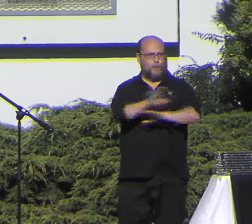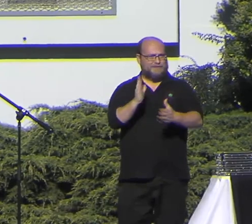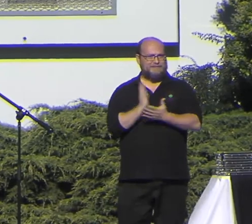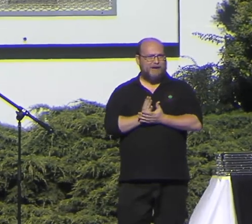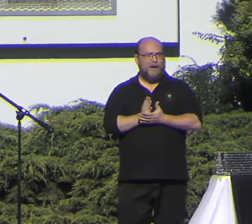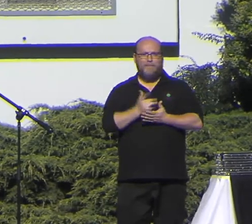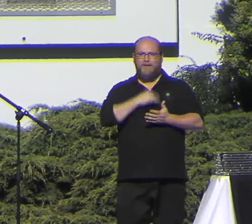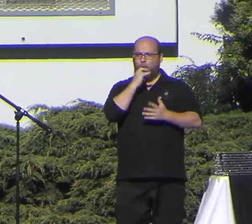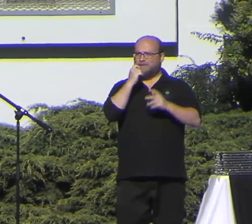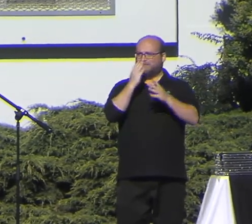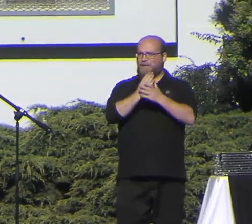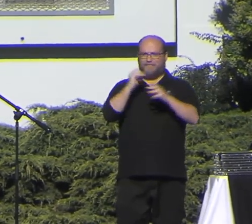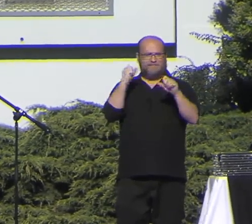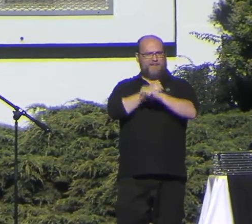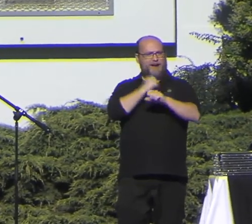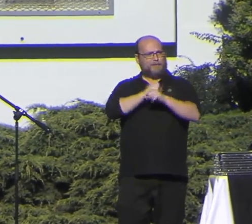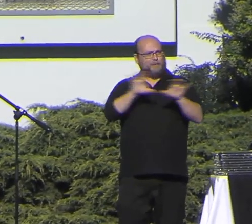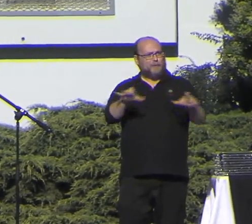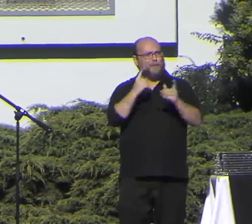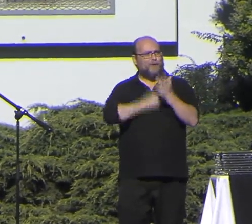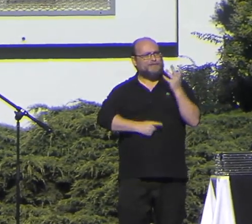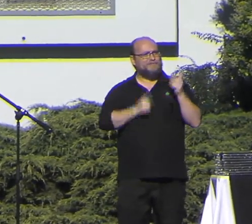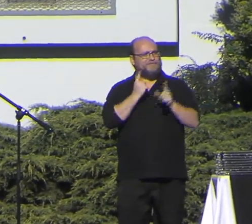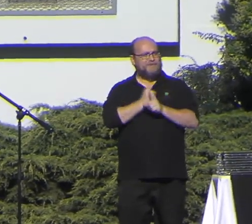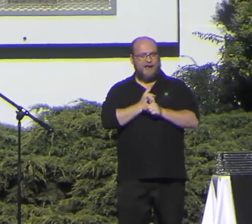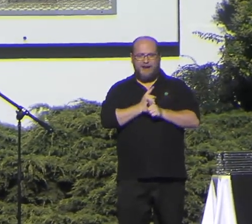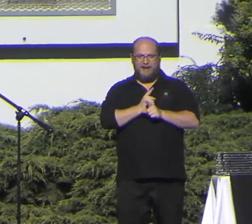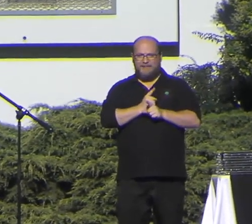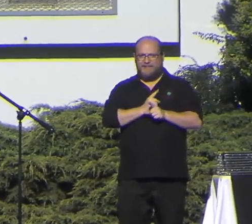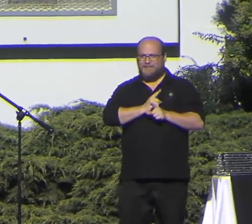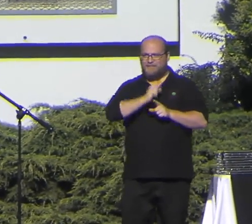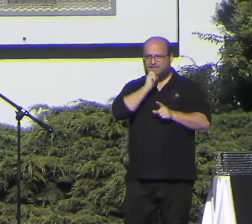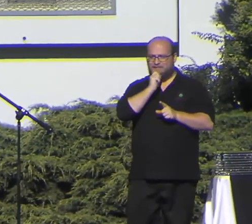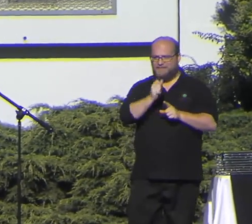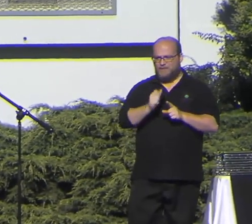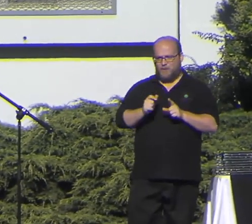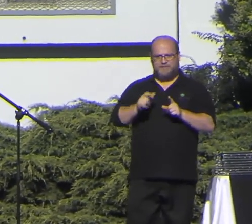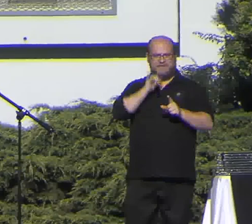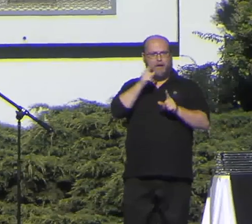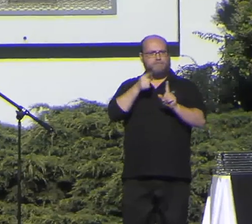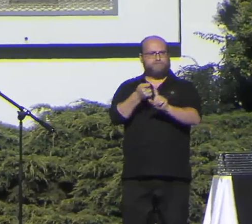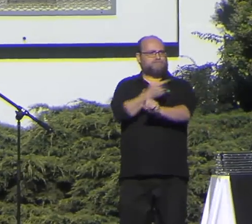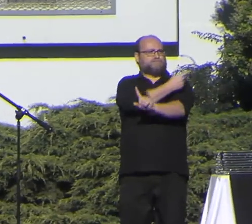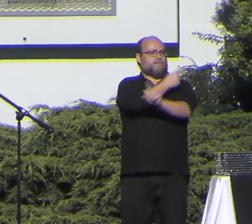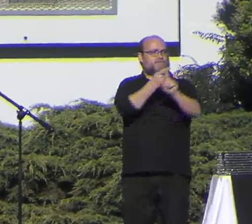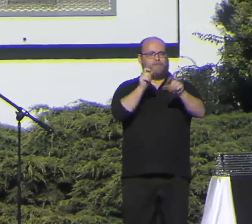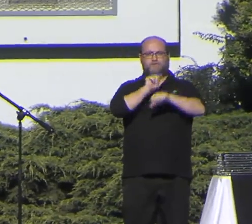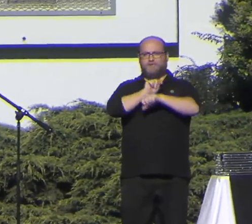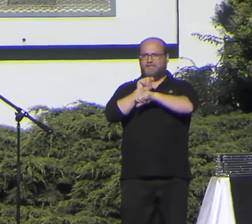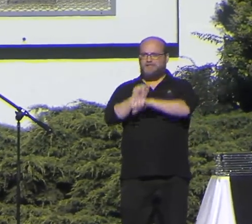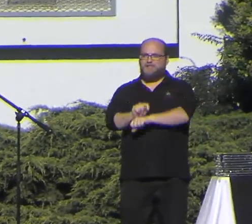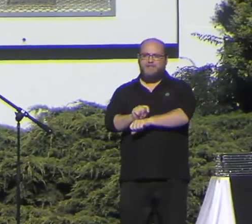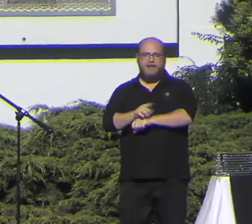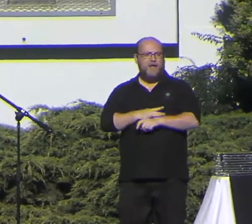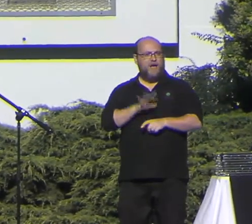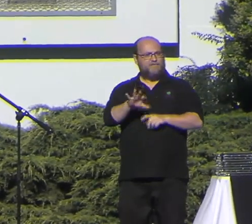to do what is right. Don't stop creating new pathways breaking from tradition finding ways to appreciate what we have even